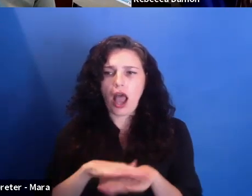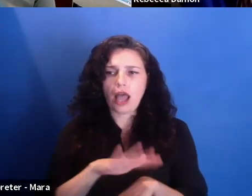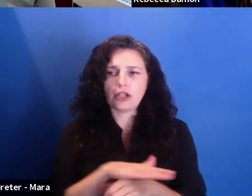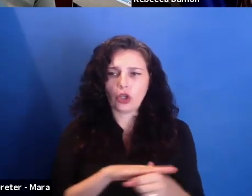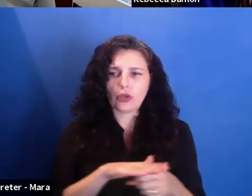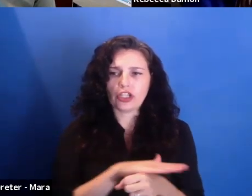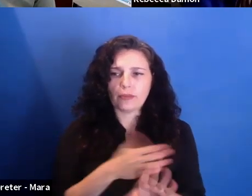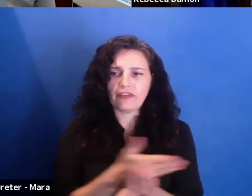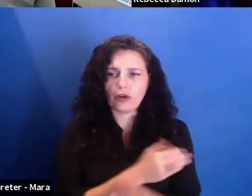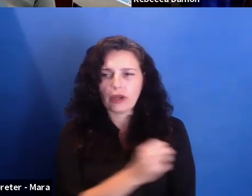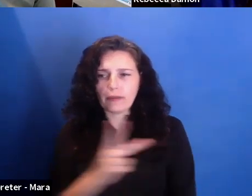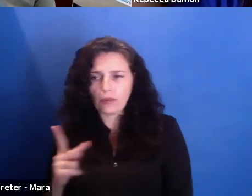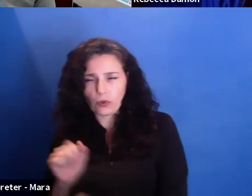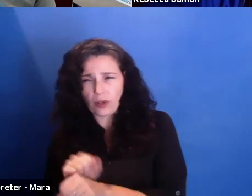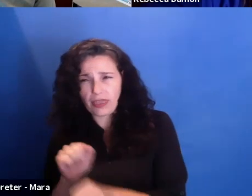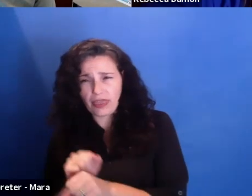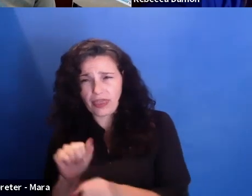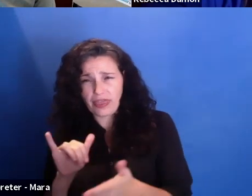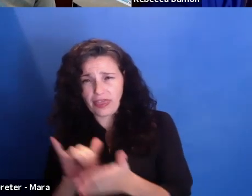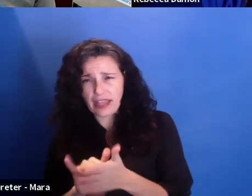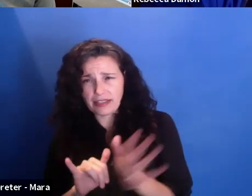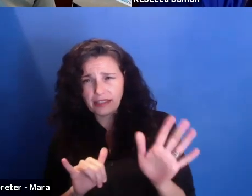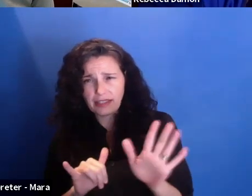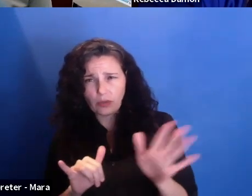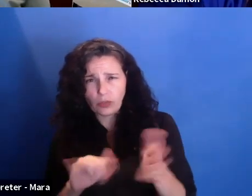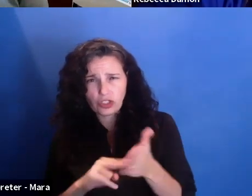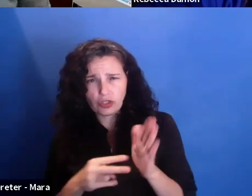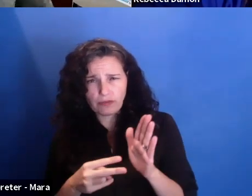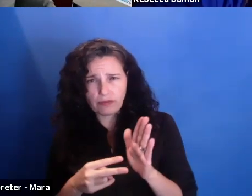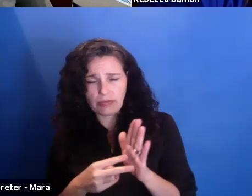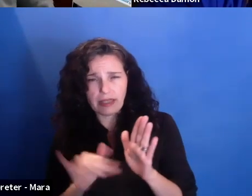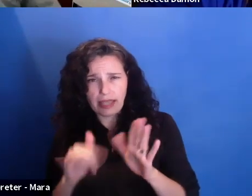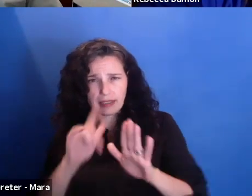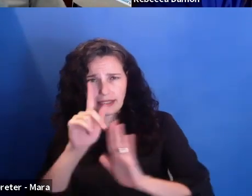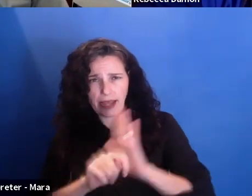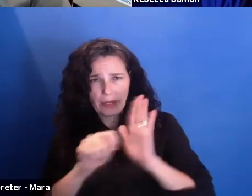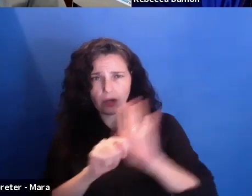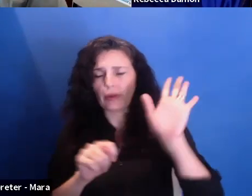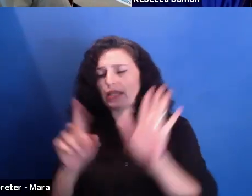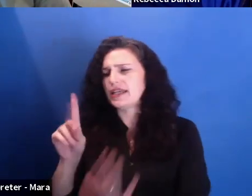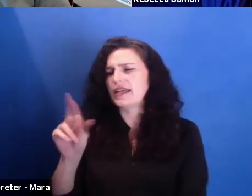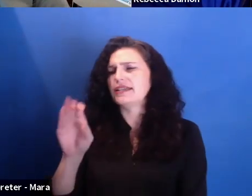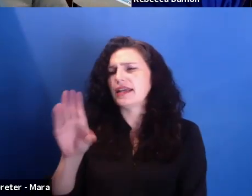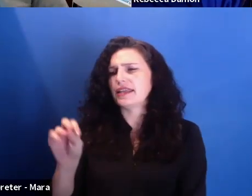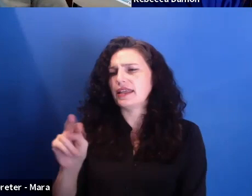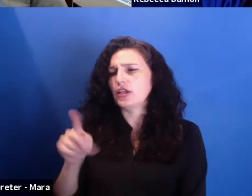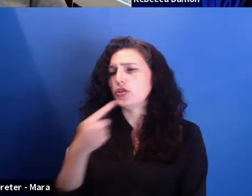That's what this person wants to make sure they understand. So just to make sure I understand the question, I think you said quarantining on location